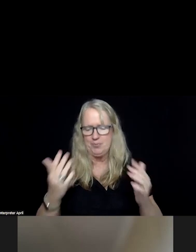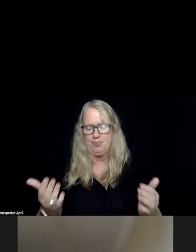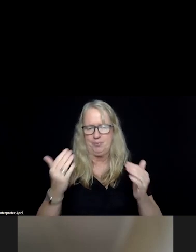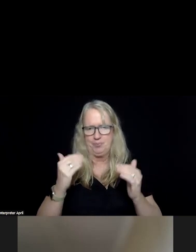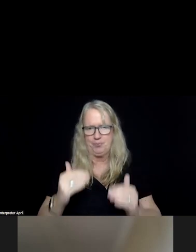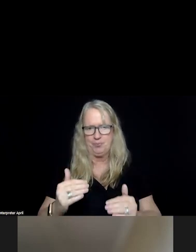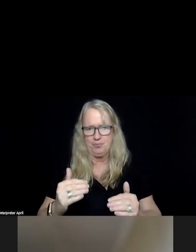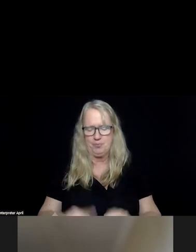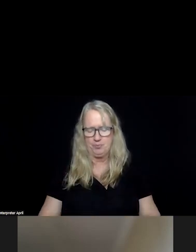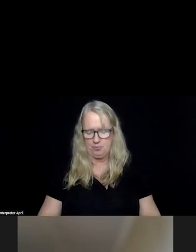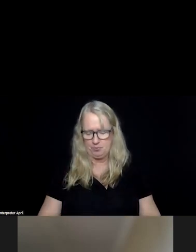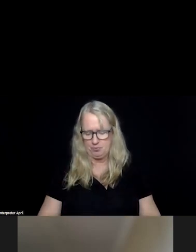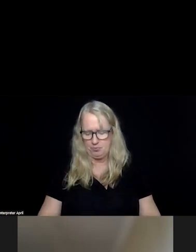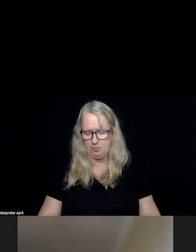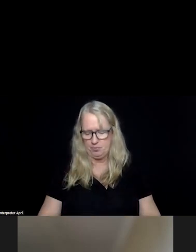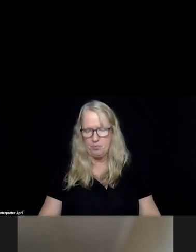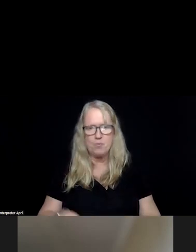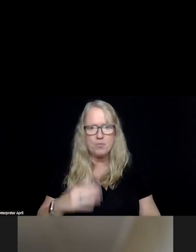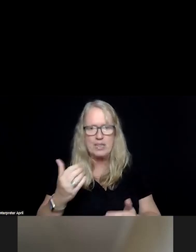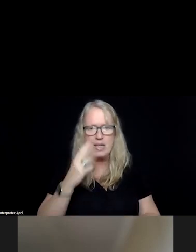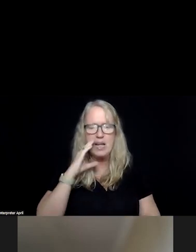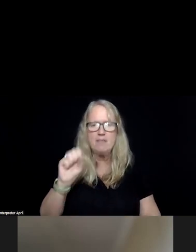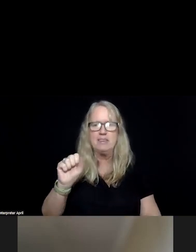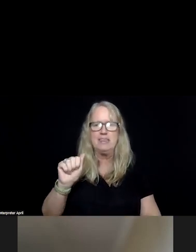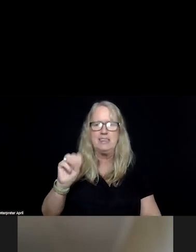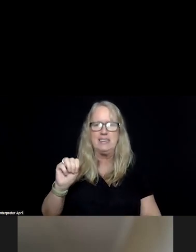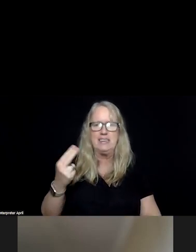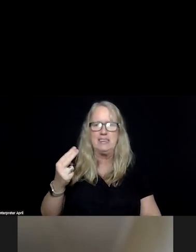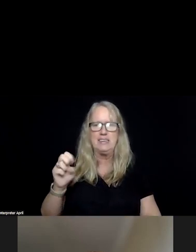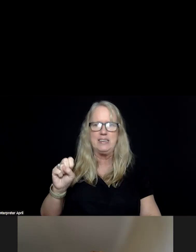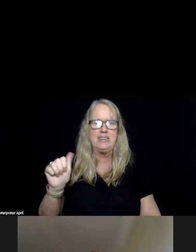WE HAVE RICHARD MCKEON TO DO THE SAMHSA UPDATE.